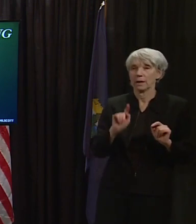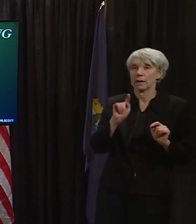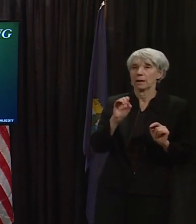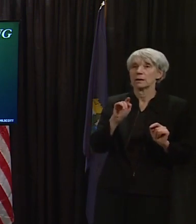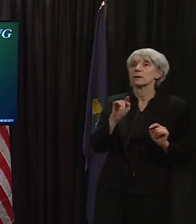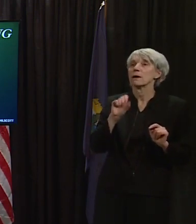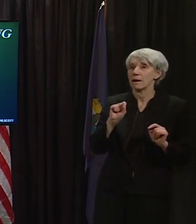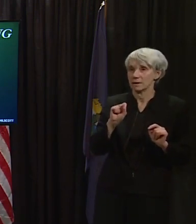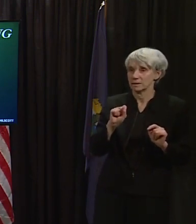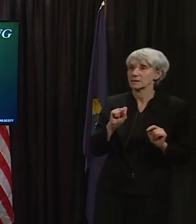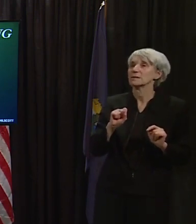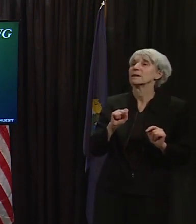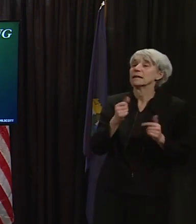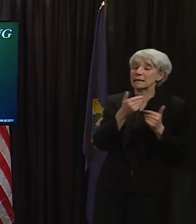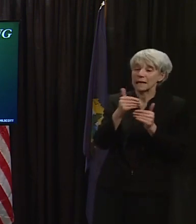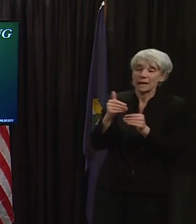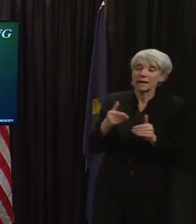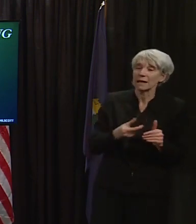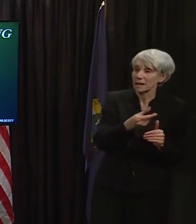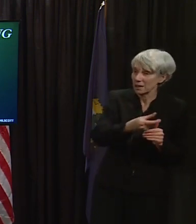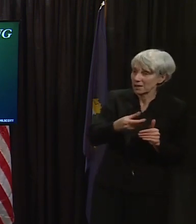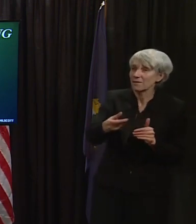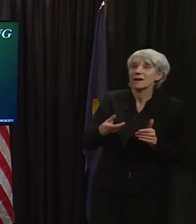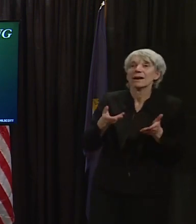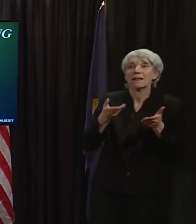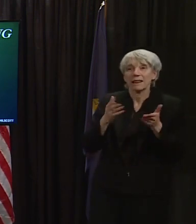tests so that they may remain in the childcare setting if they are